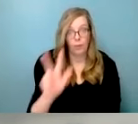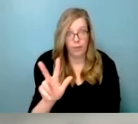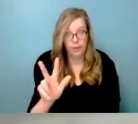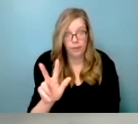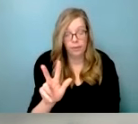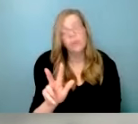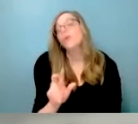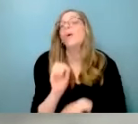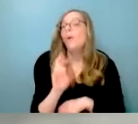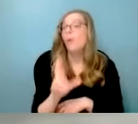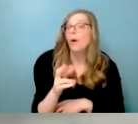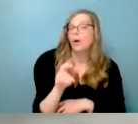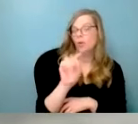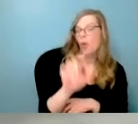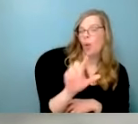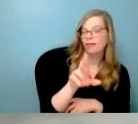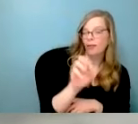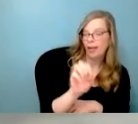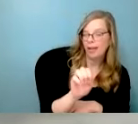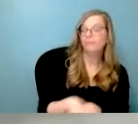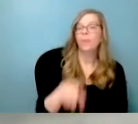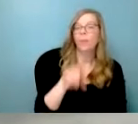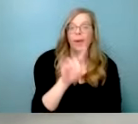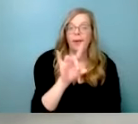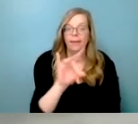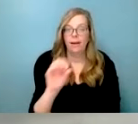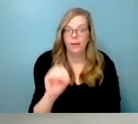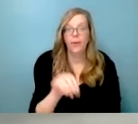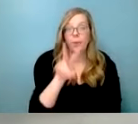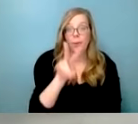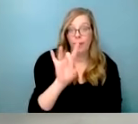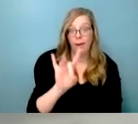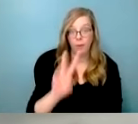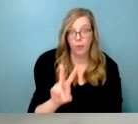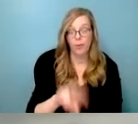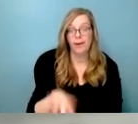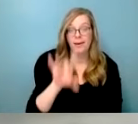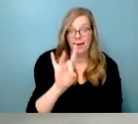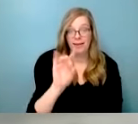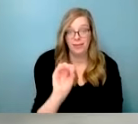or toll-free at 1-800-282-8069